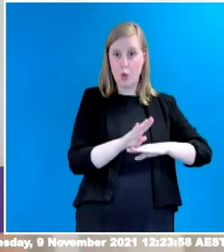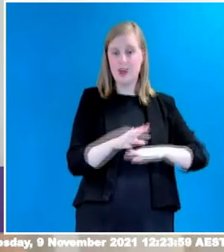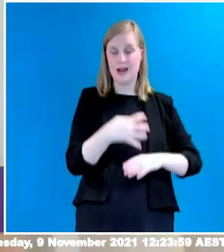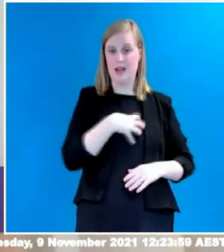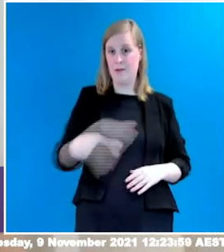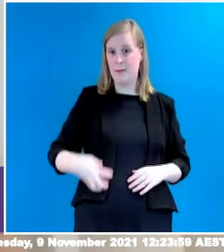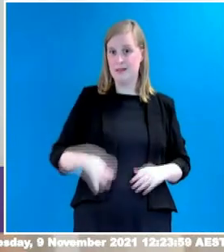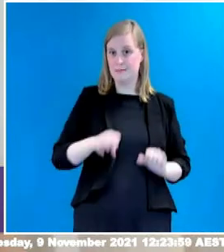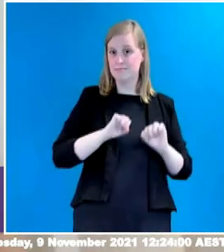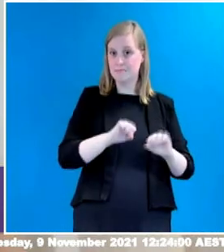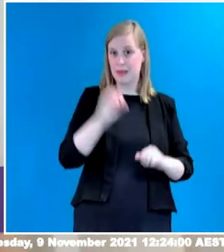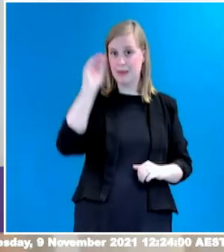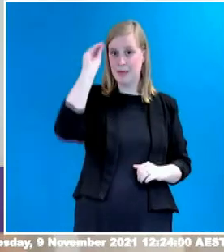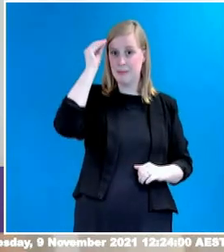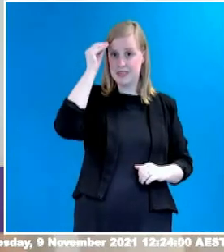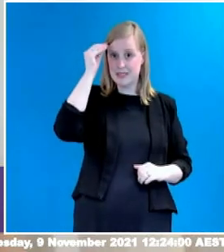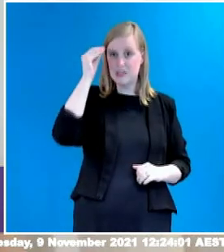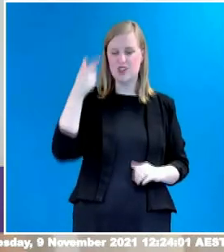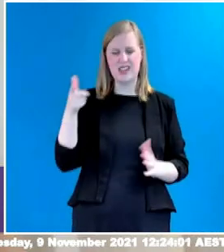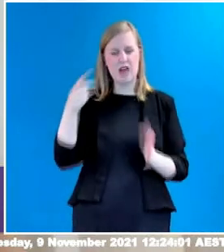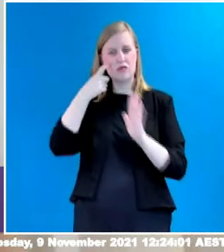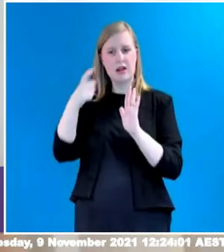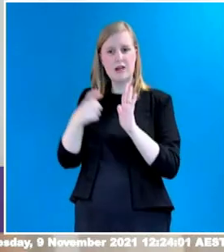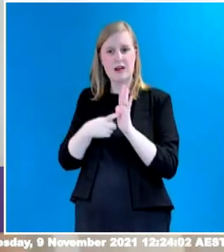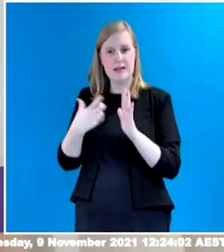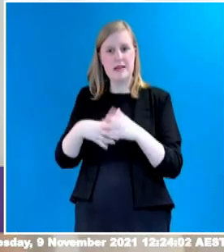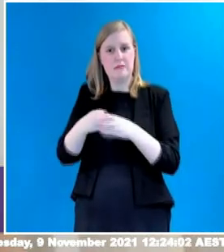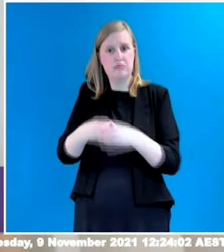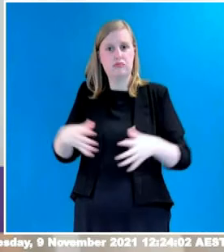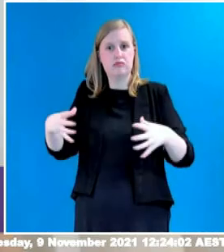I will recognise there the sterling work the Victorian Government has done